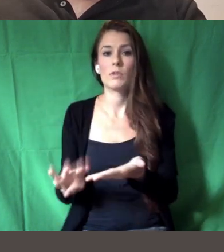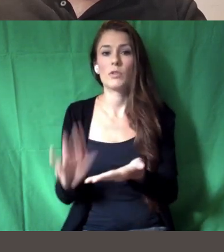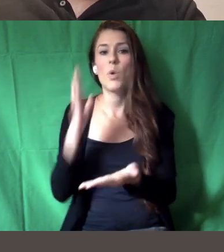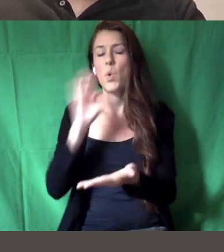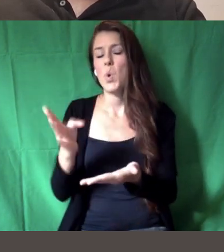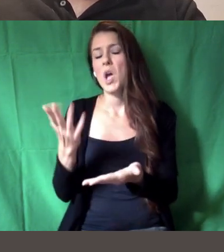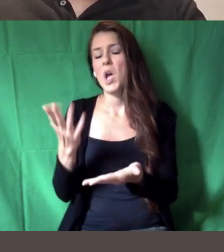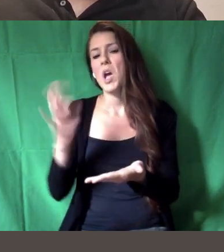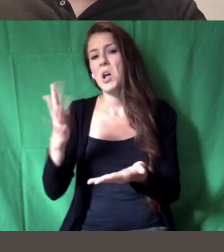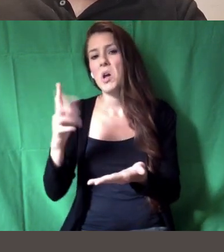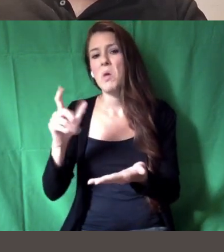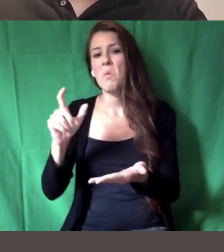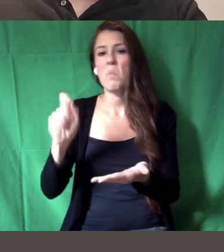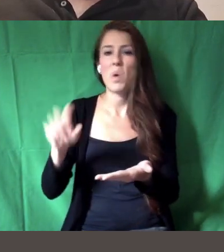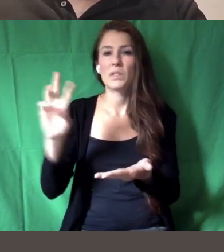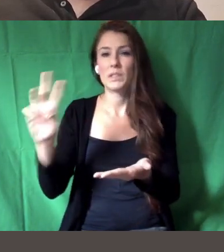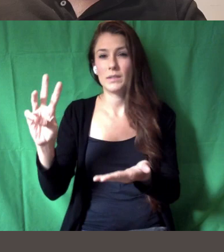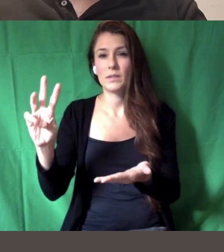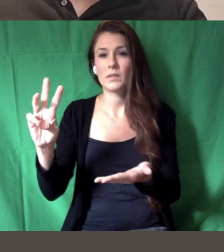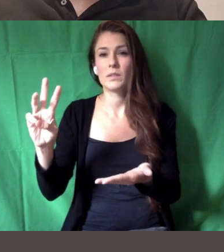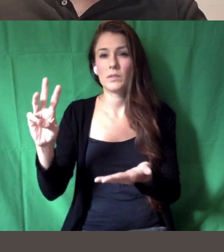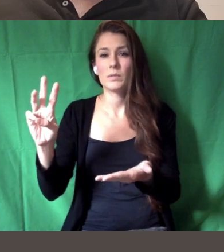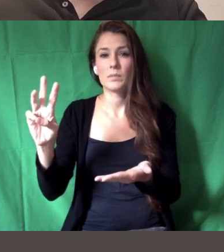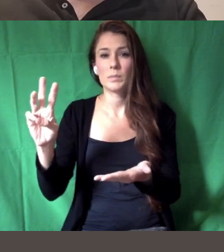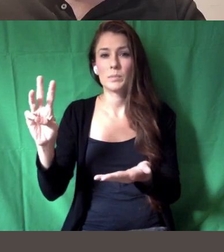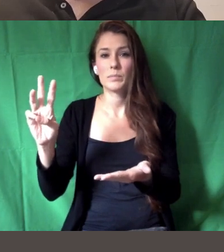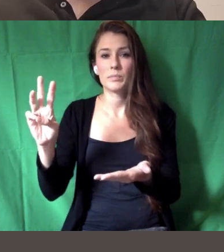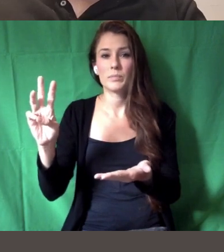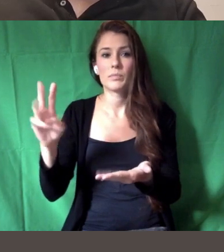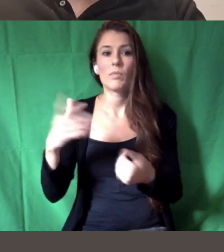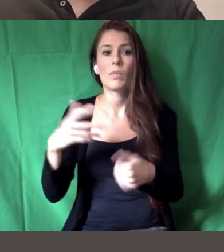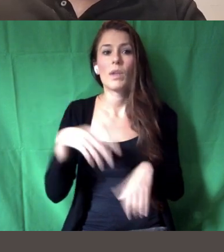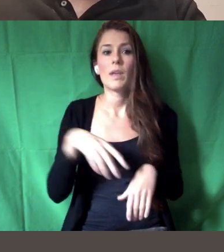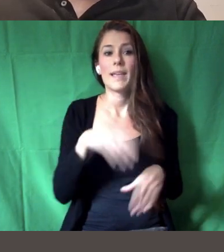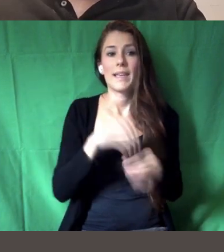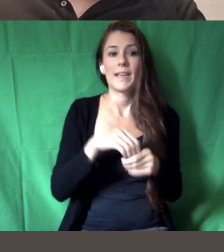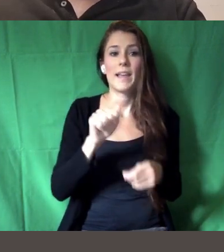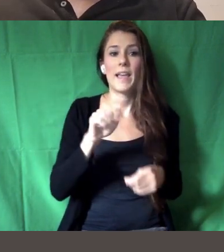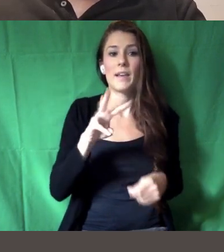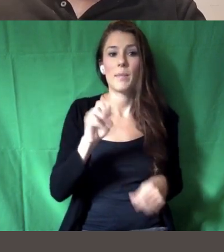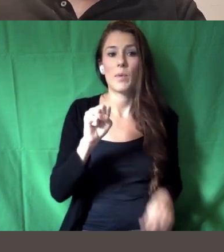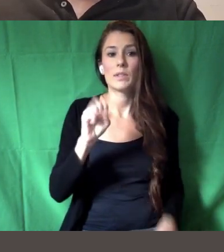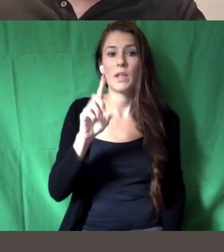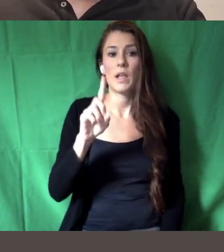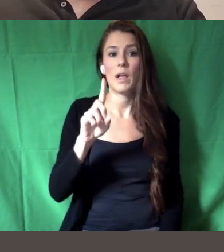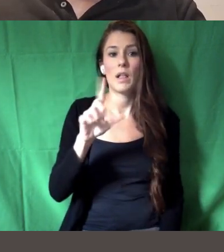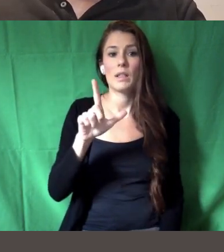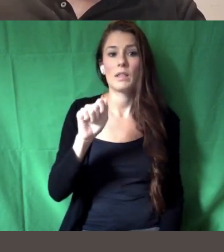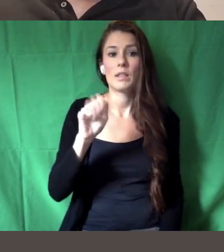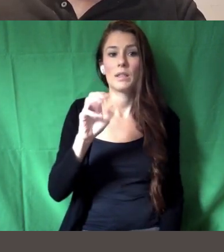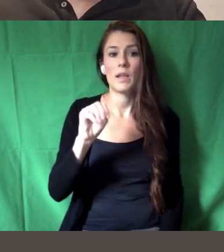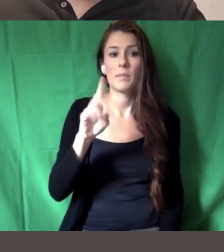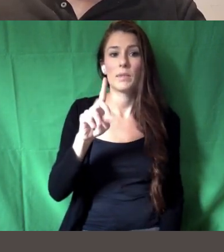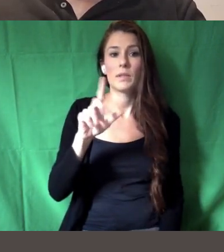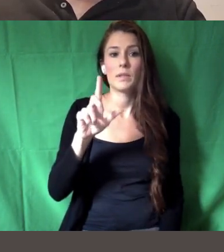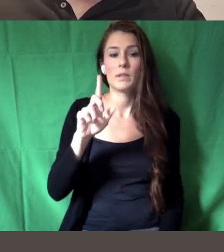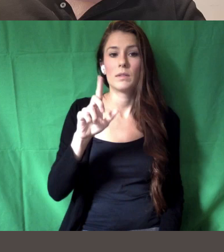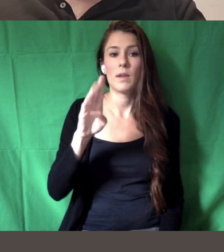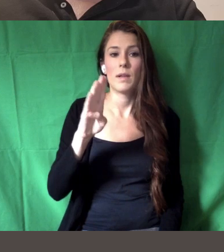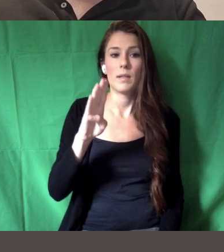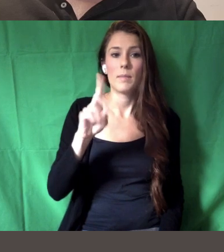we will get a modest 0.6 score. In the AWS Lambda environment, in both cases, we will get impressive